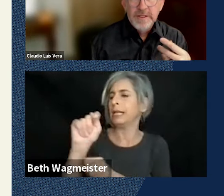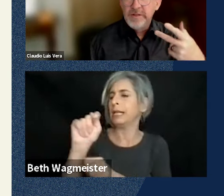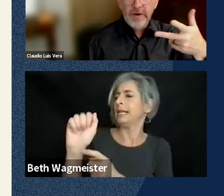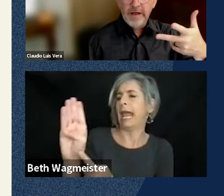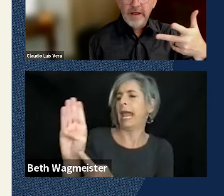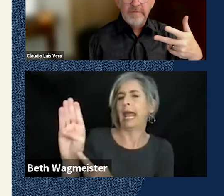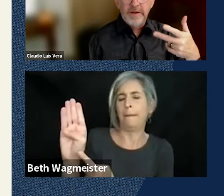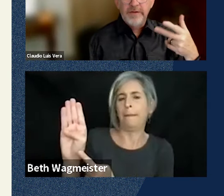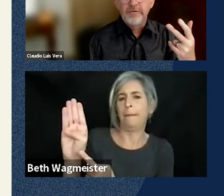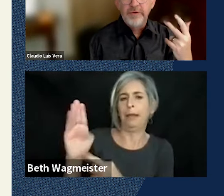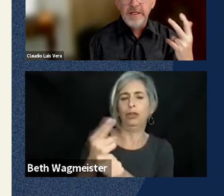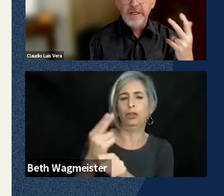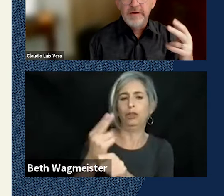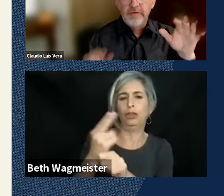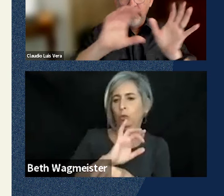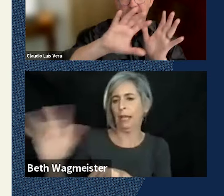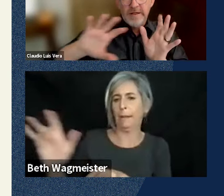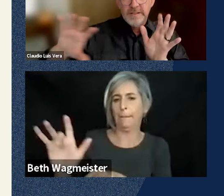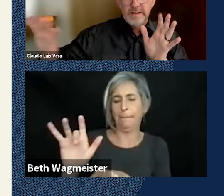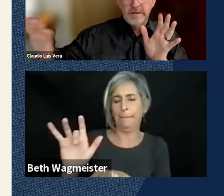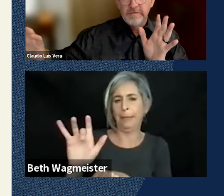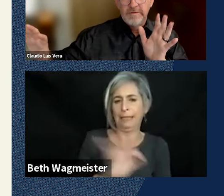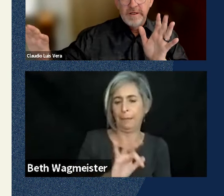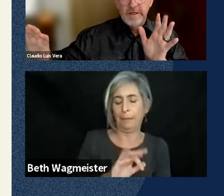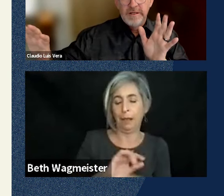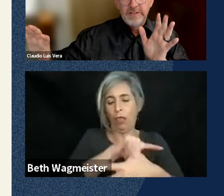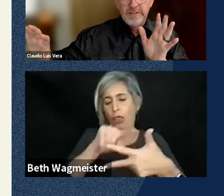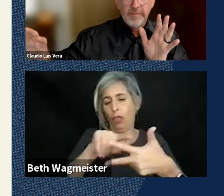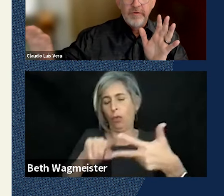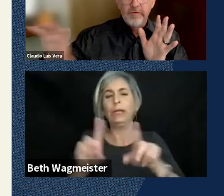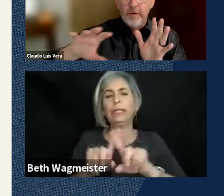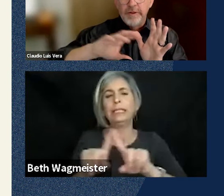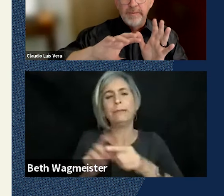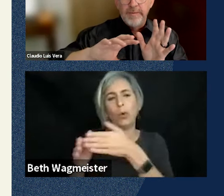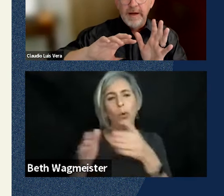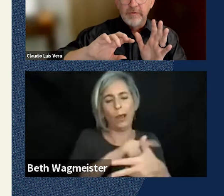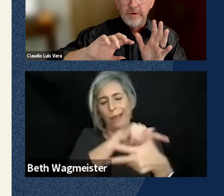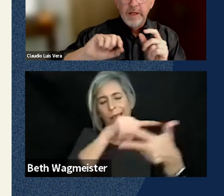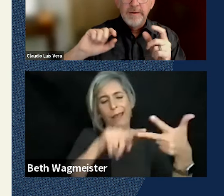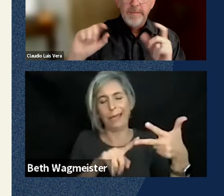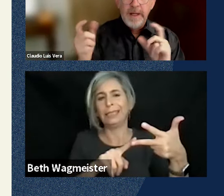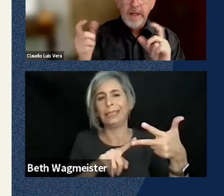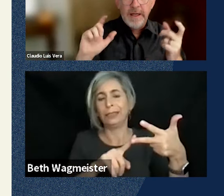So you've got kind of like three different ways of jumping forward and backward, depending